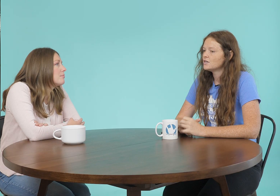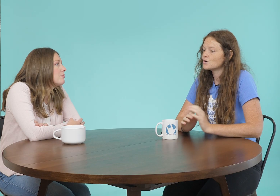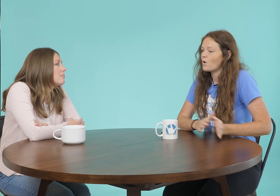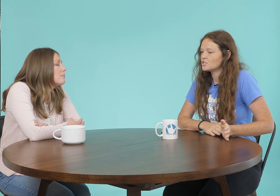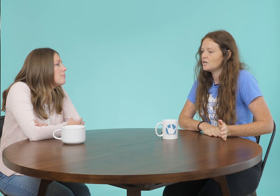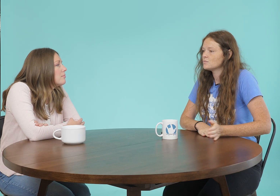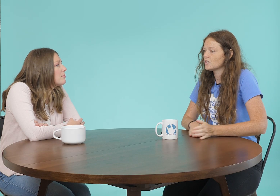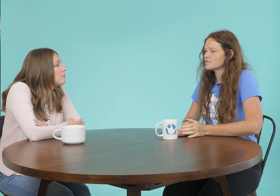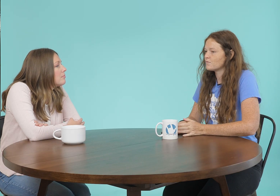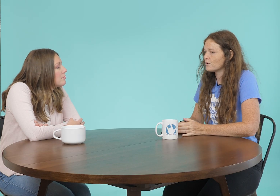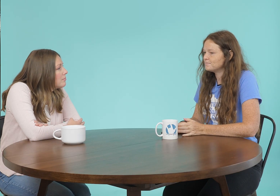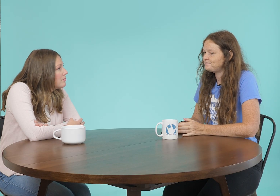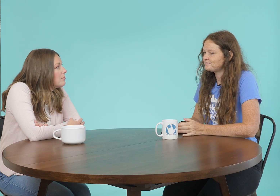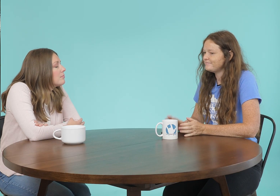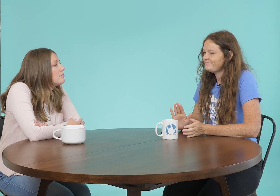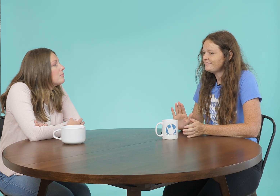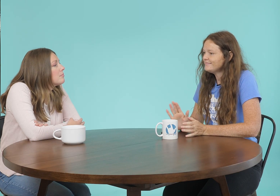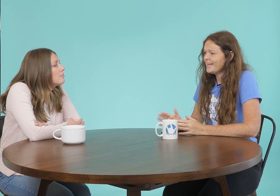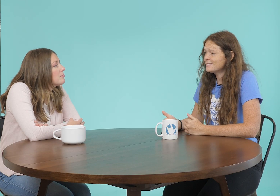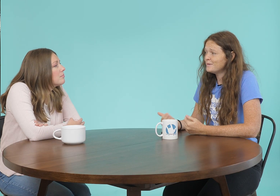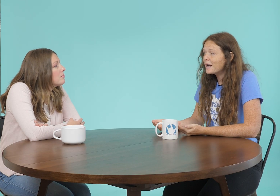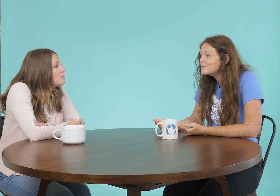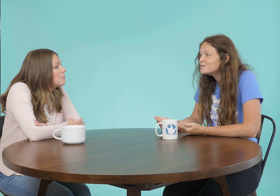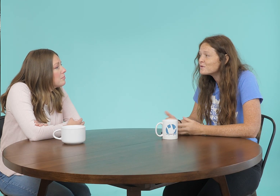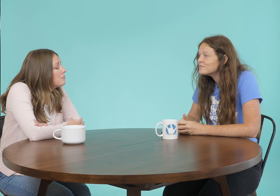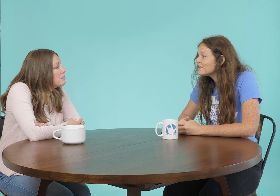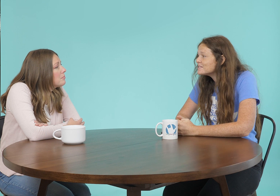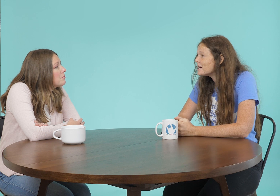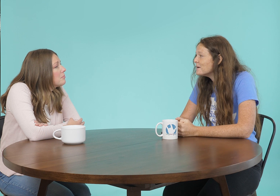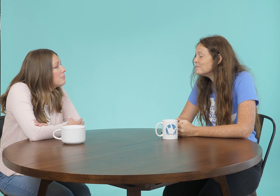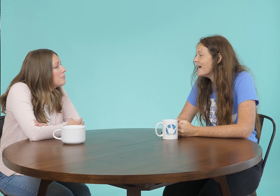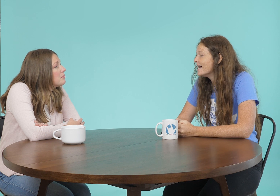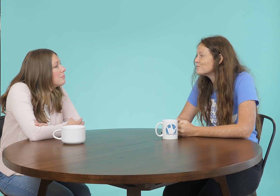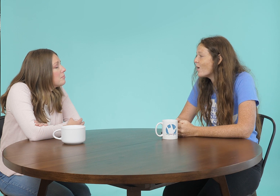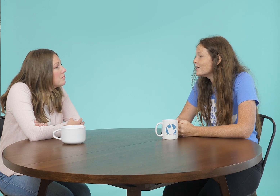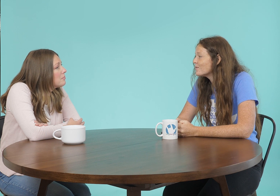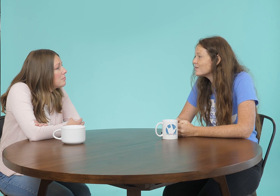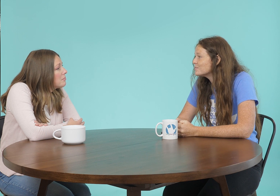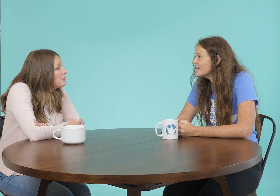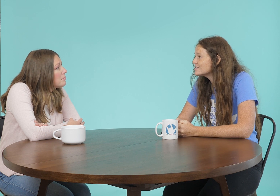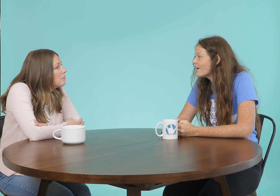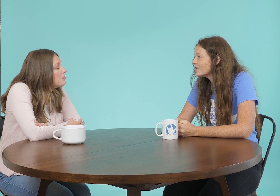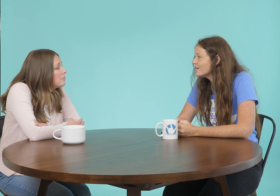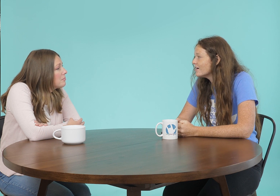to watch him transform and to be happy and joyful all the time and walking around and playing soccer,